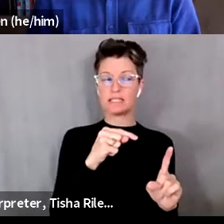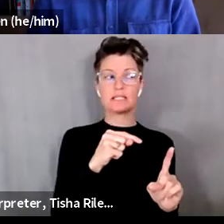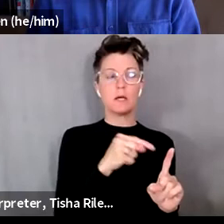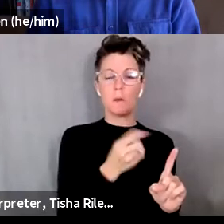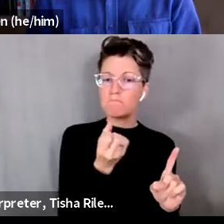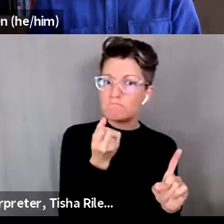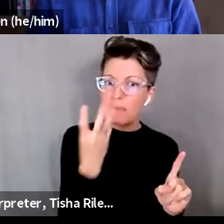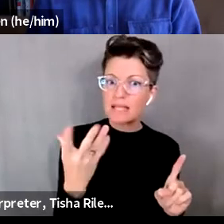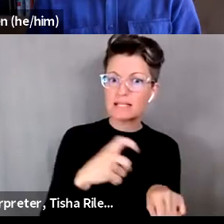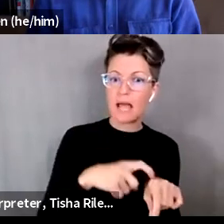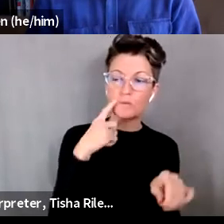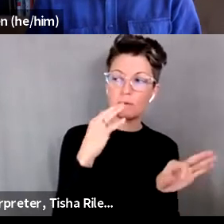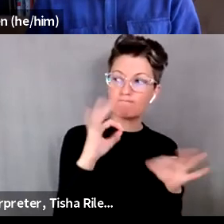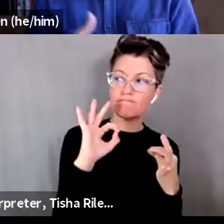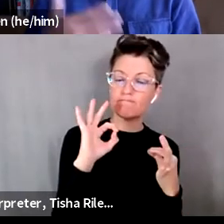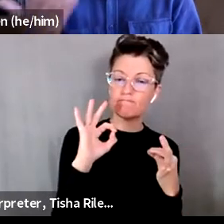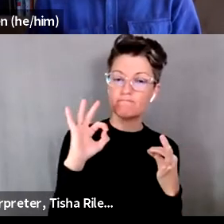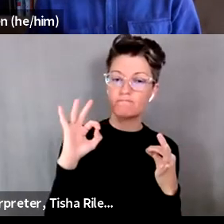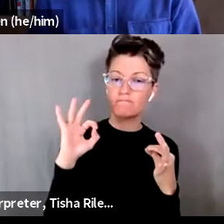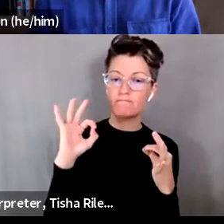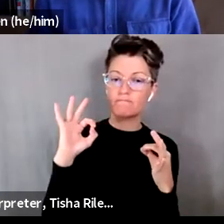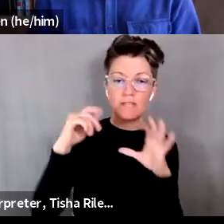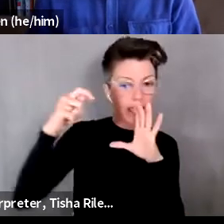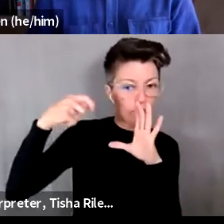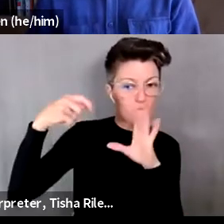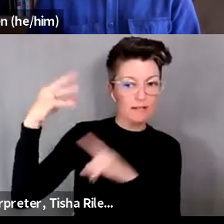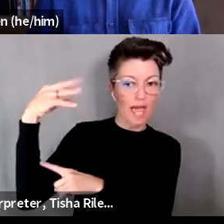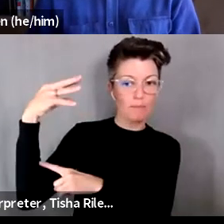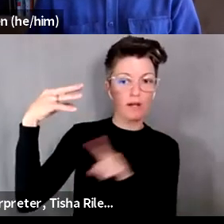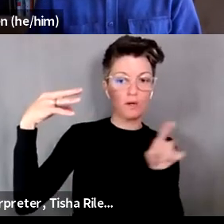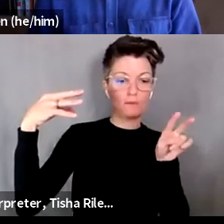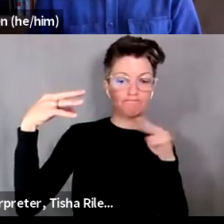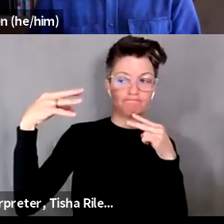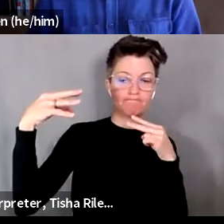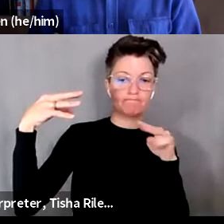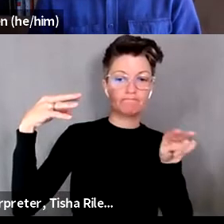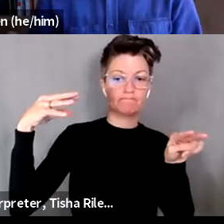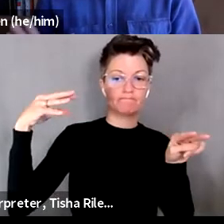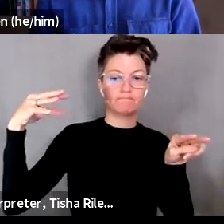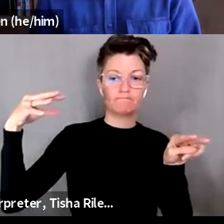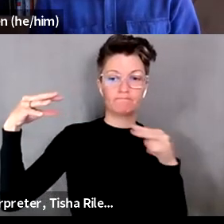and this is something that somebody else also said earlier. She kinda knew what she was doing,